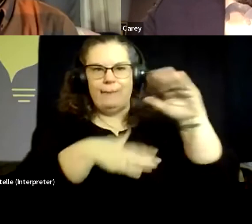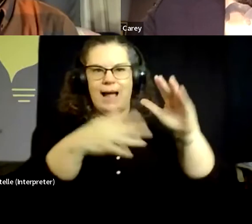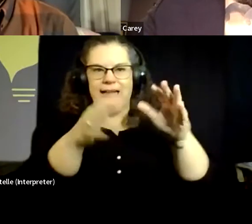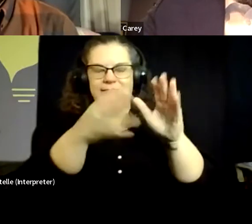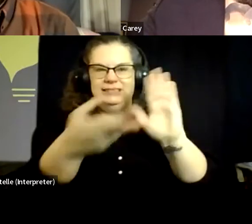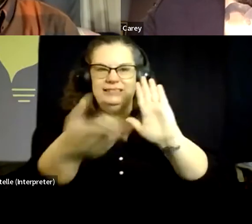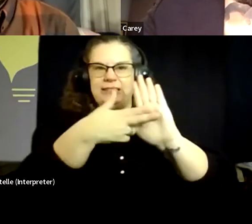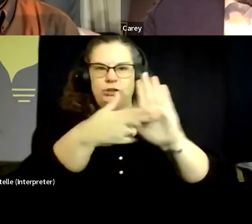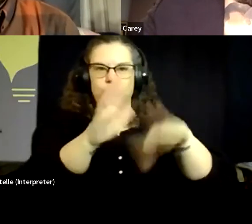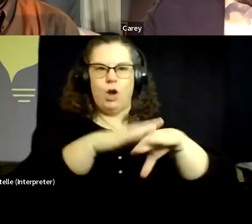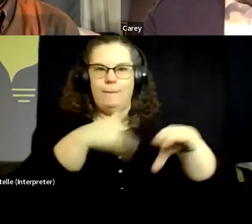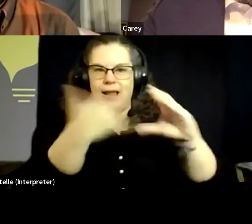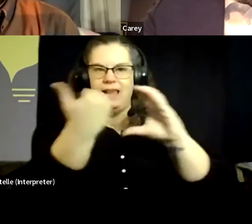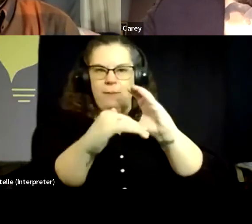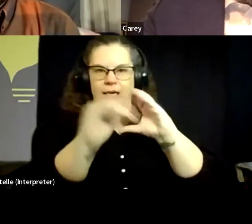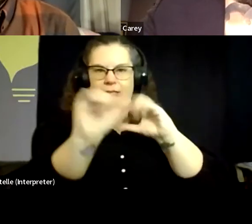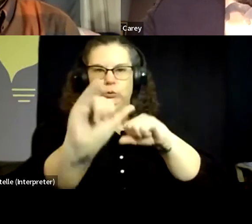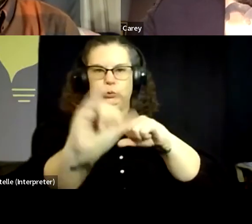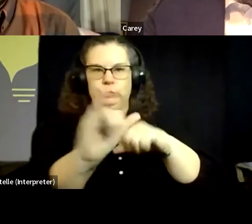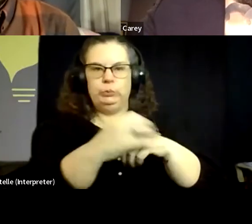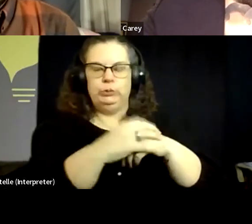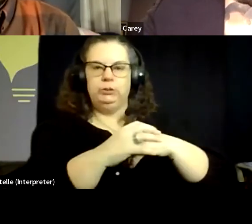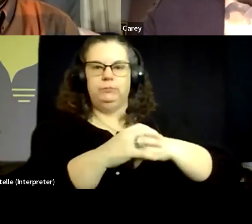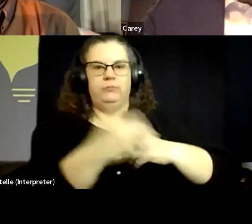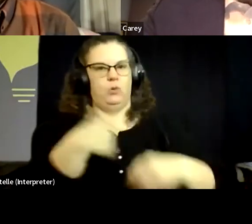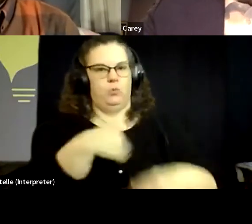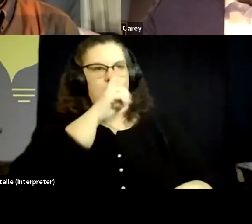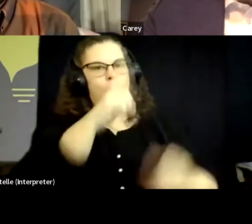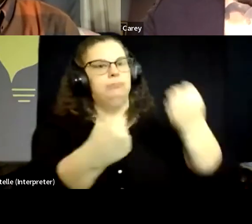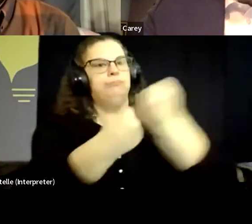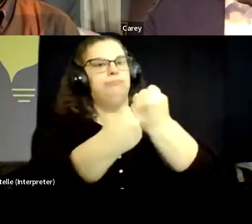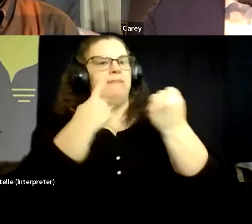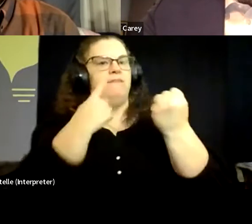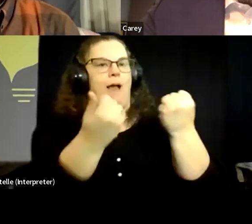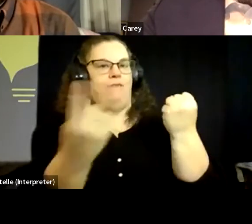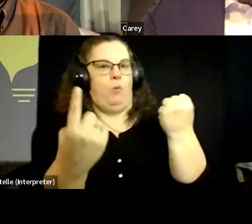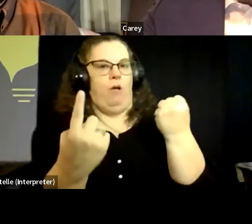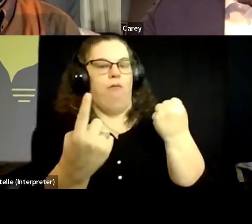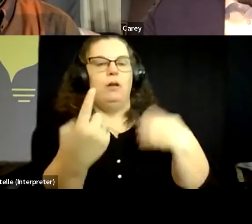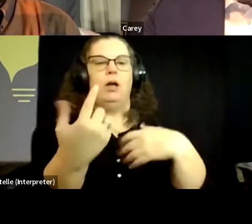e-mail, my work e-mail. We are for everyone. We want to make sure everyone understands that